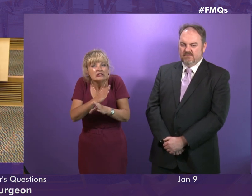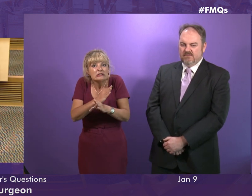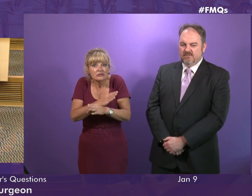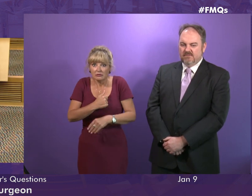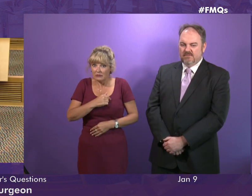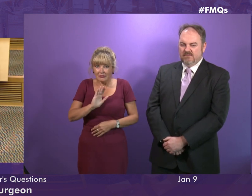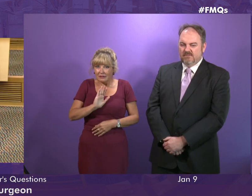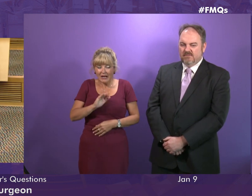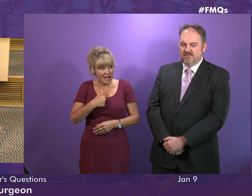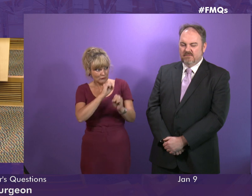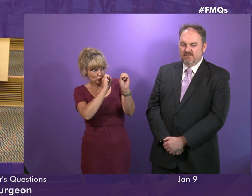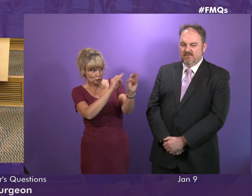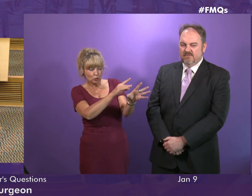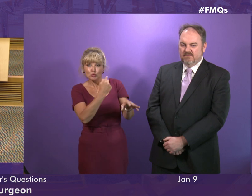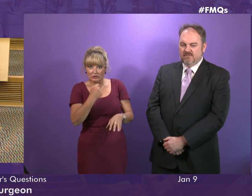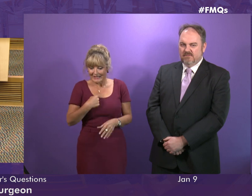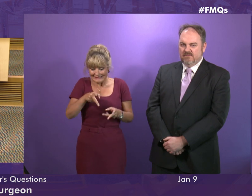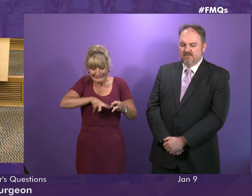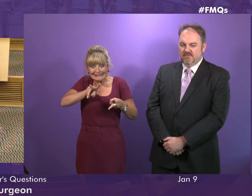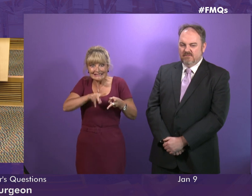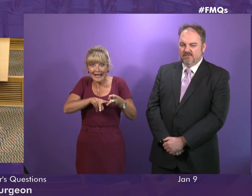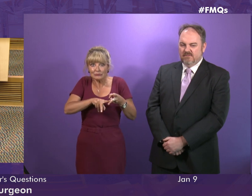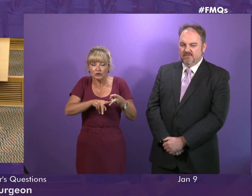him today—and what the Deputy First Minister told Liz Smith earlier this week—is that